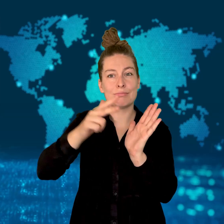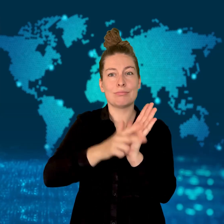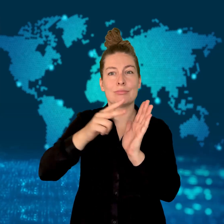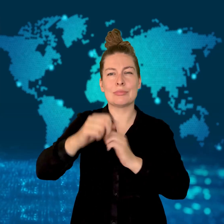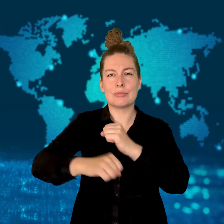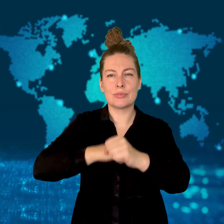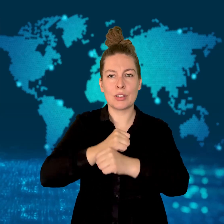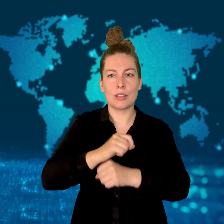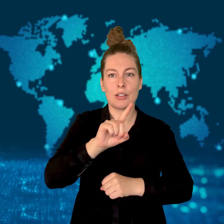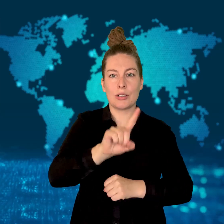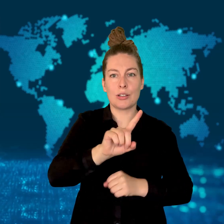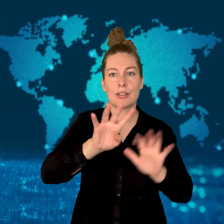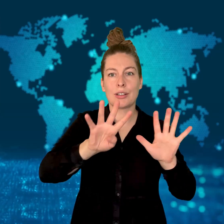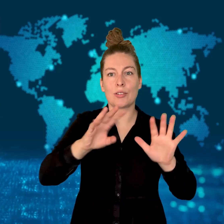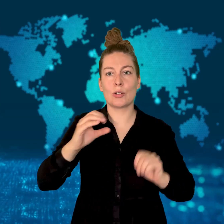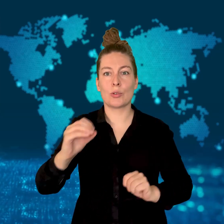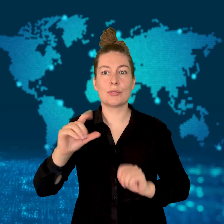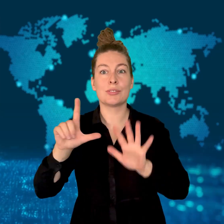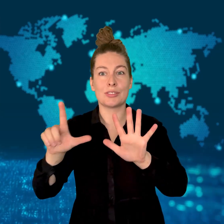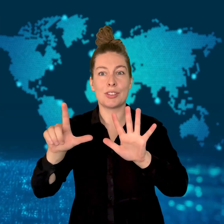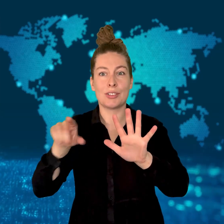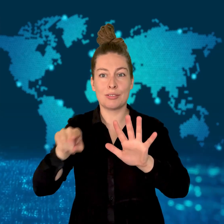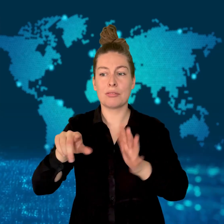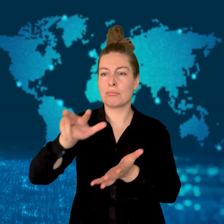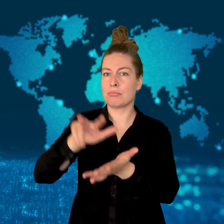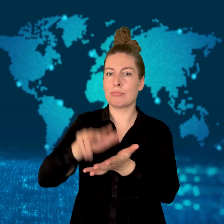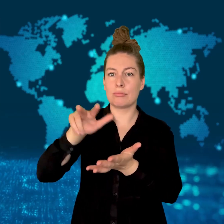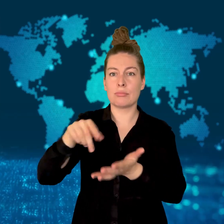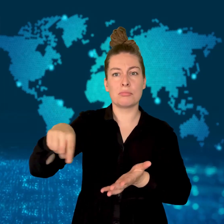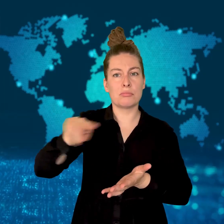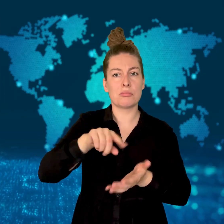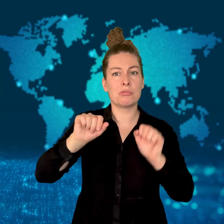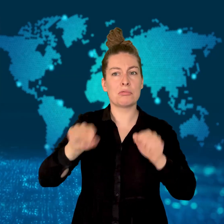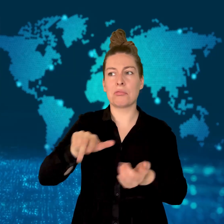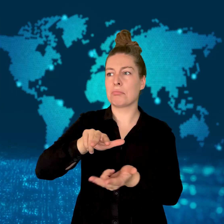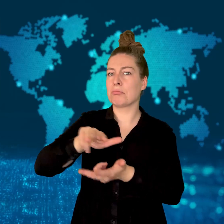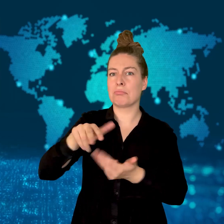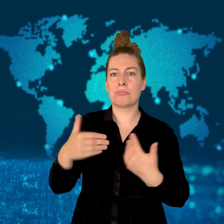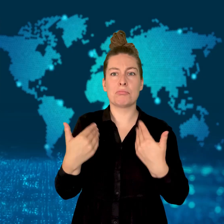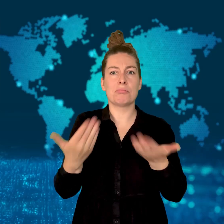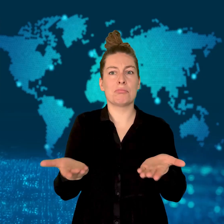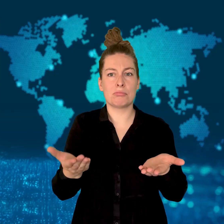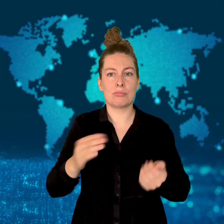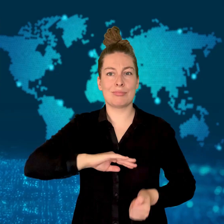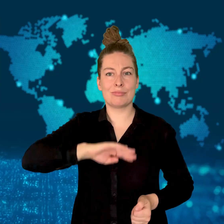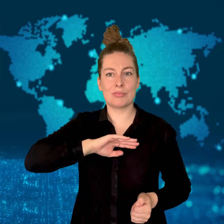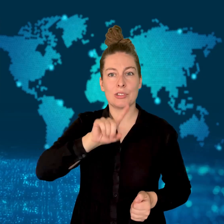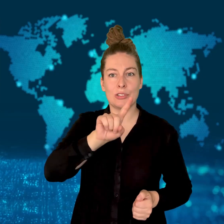13 was one of the lowest ages worldwide, and had not been changed since 1907.